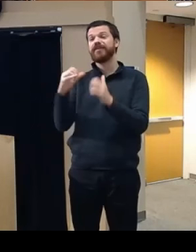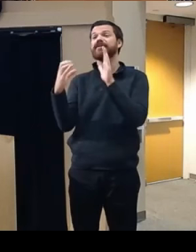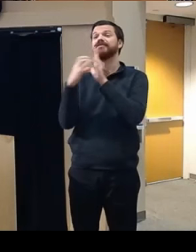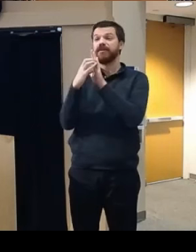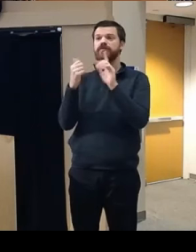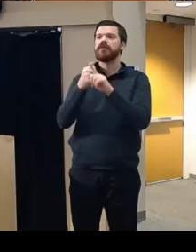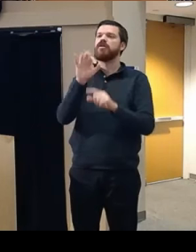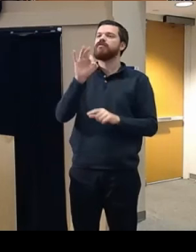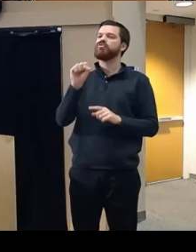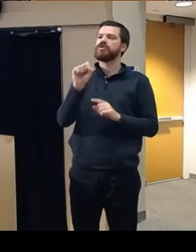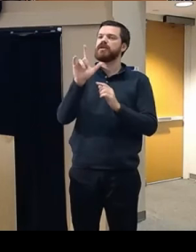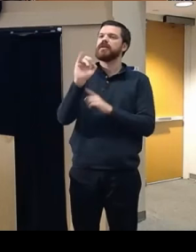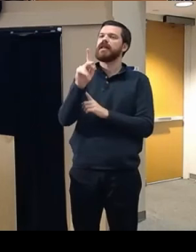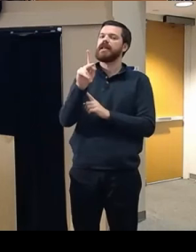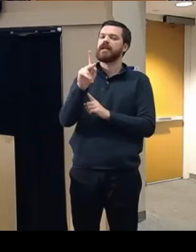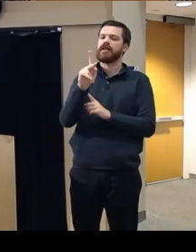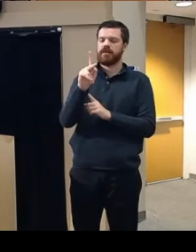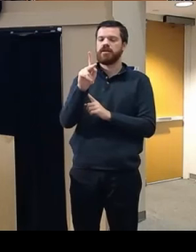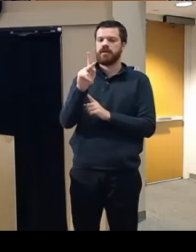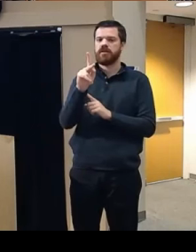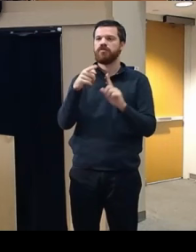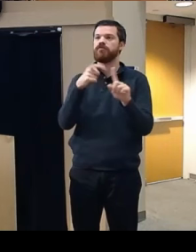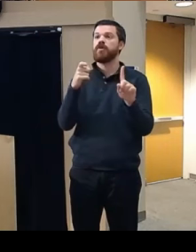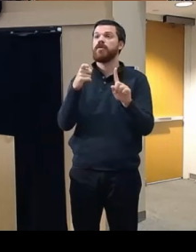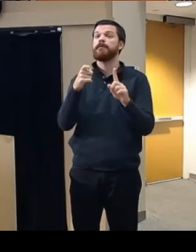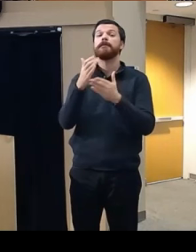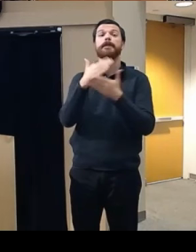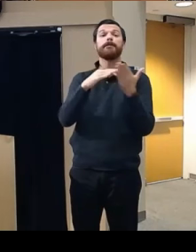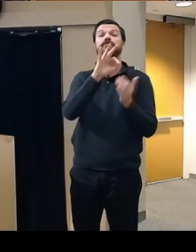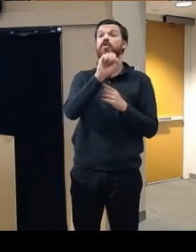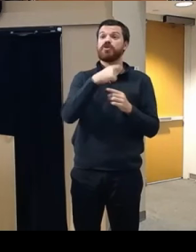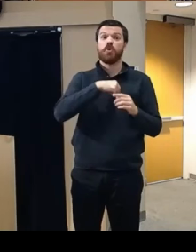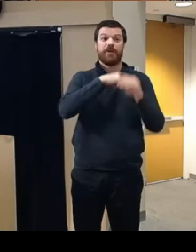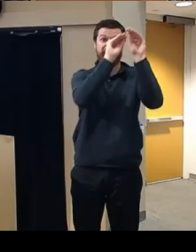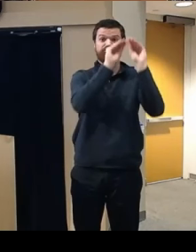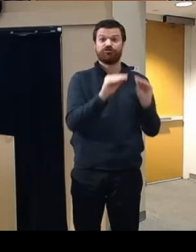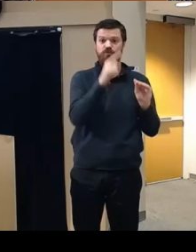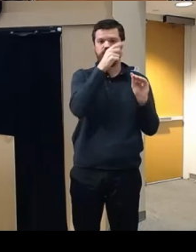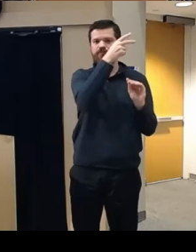the flow sheet link from um the section of the flow sheet that we've been entering in for our